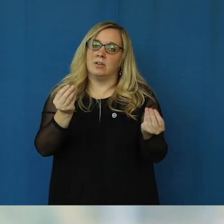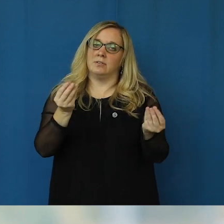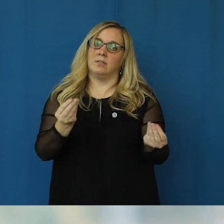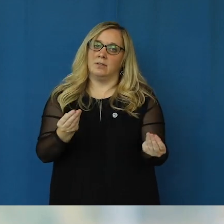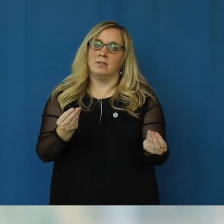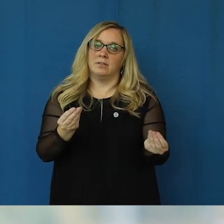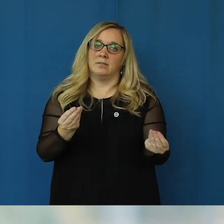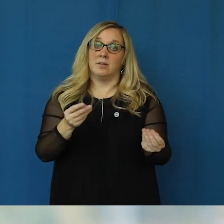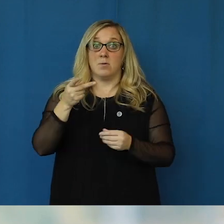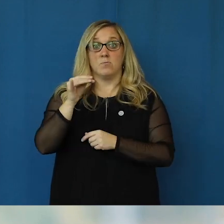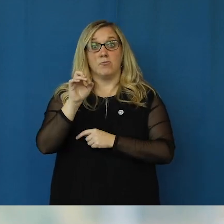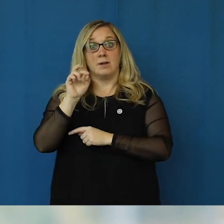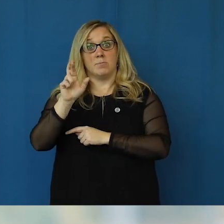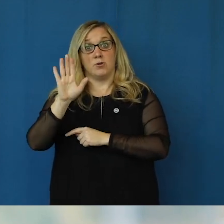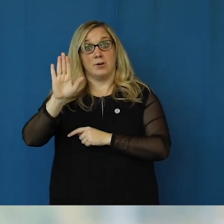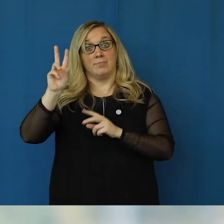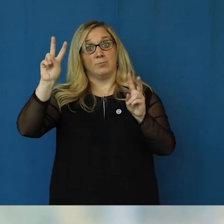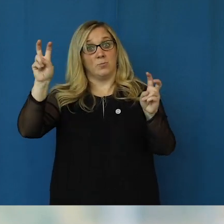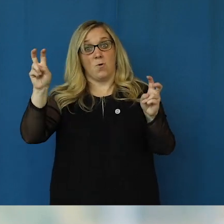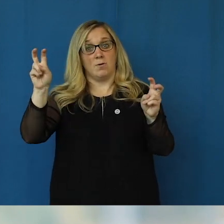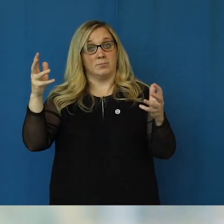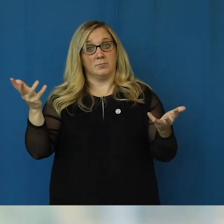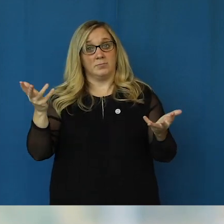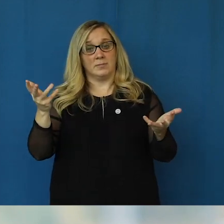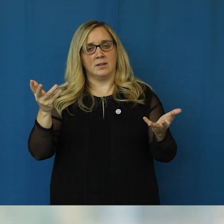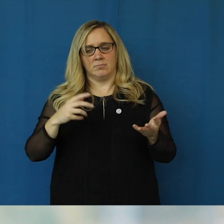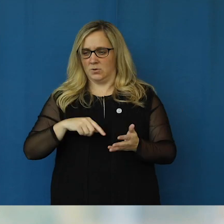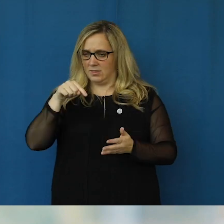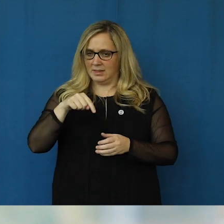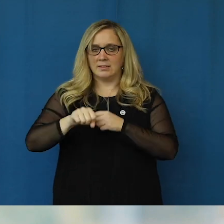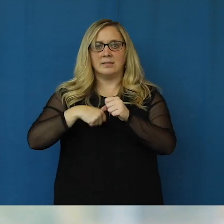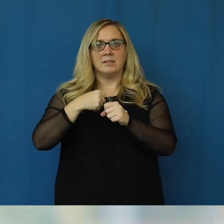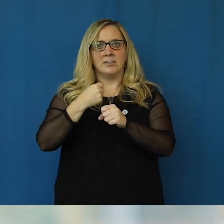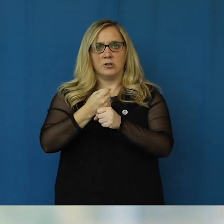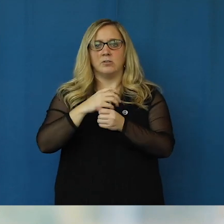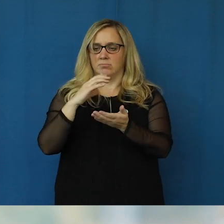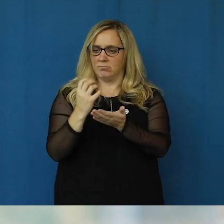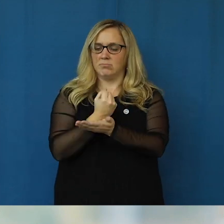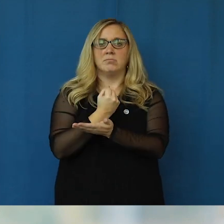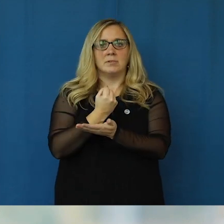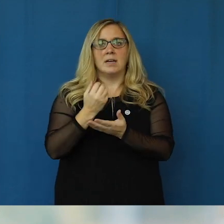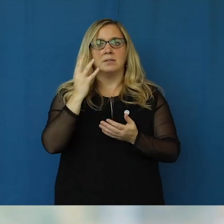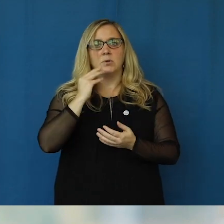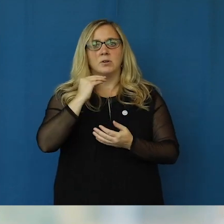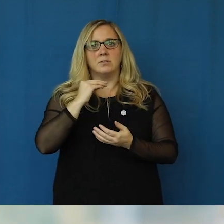by the Premier and Dr. Strang. The Premier had said this... "Take this experience and learn from it. Use the strengths